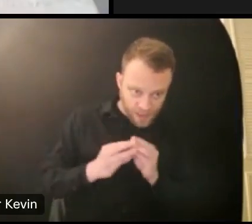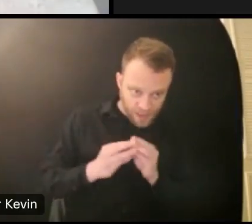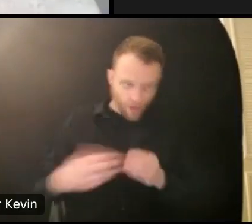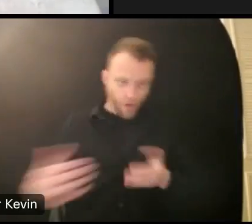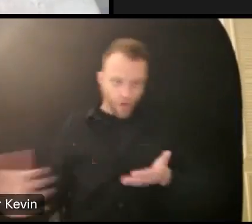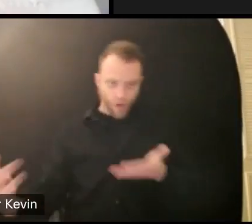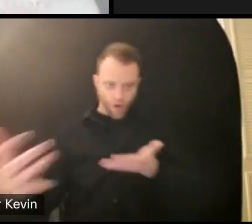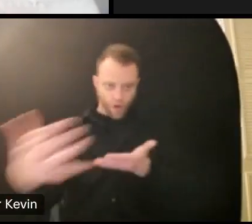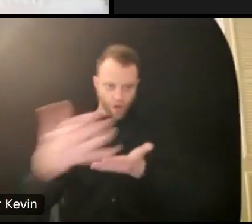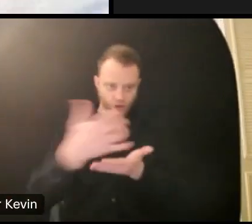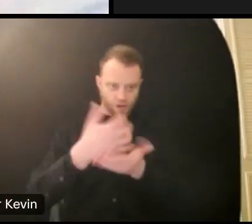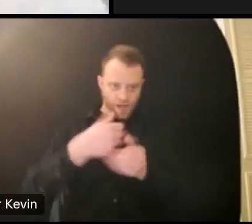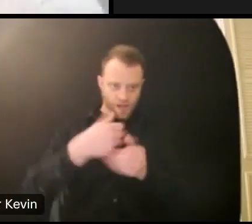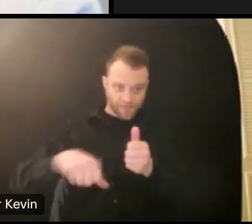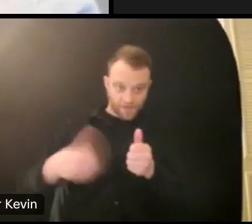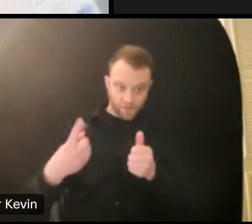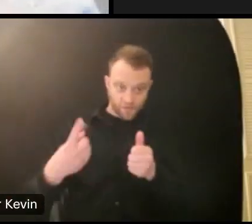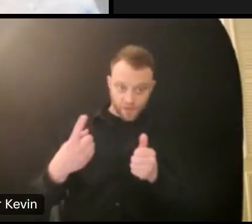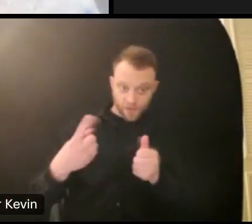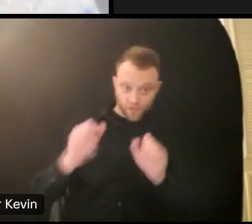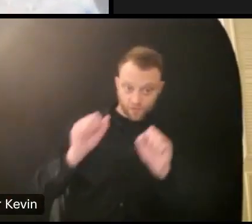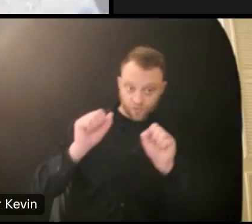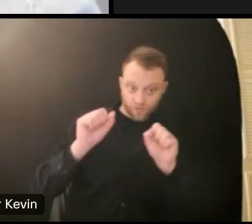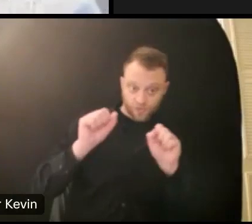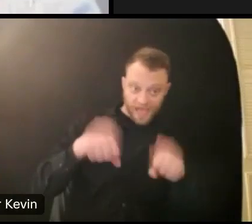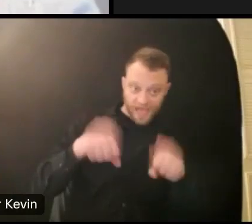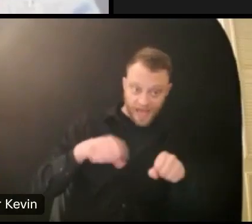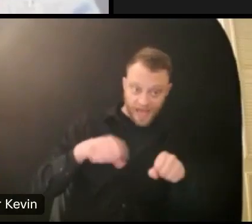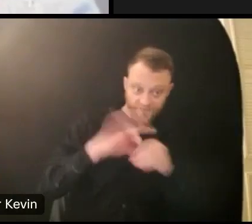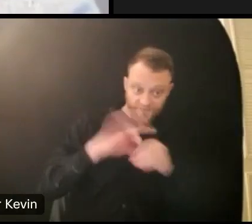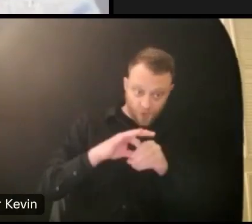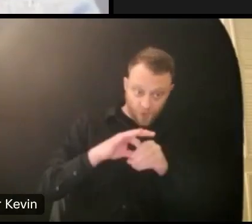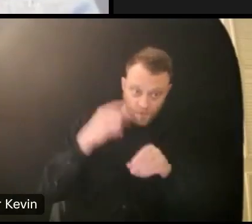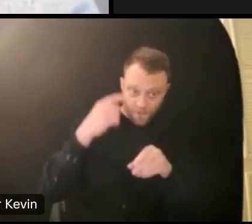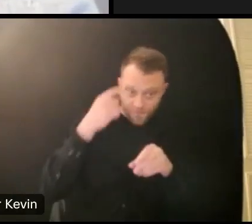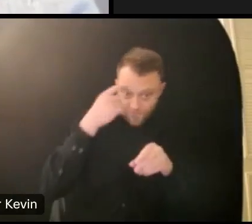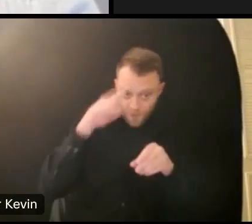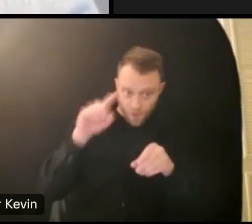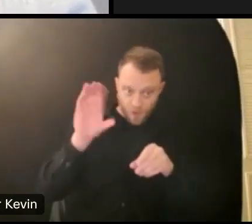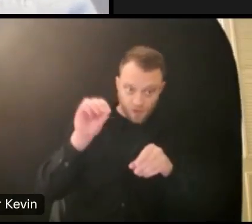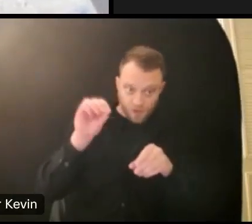to vote for you. That is something separate from the Advisory Neighborhood Commission. What Kent